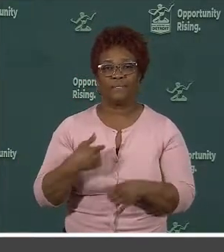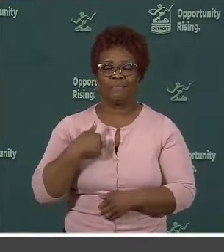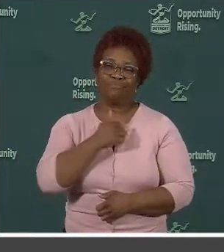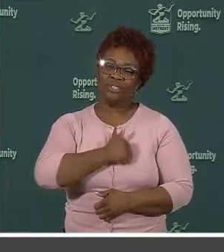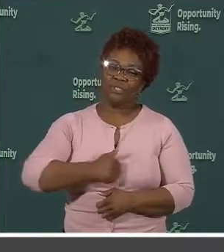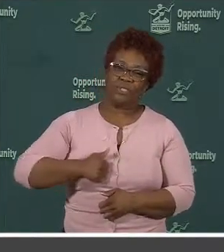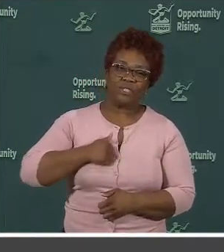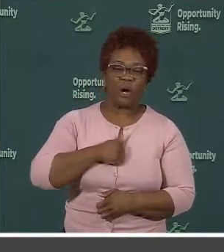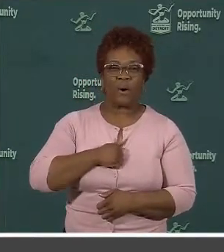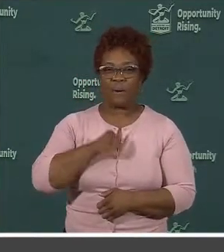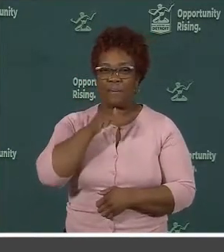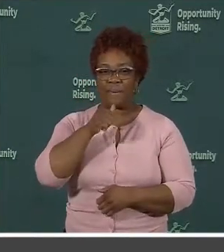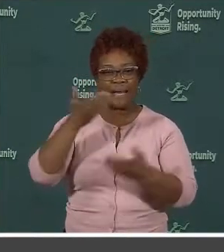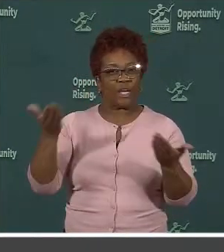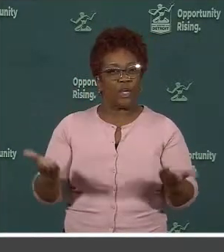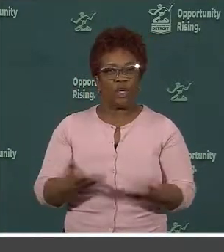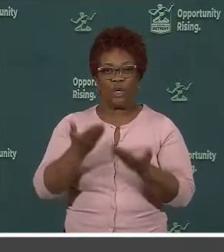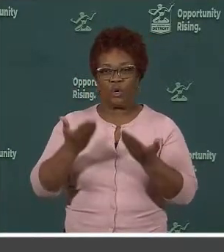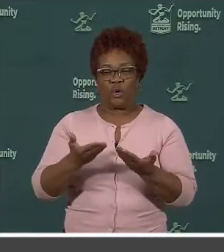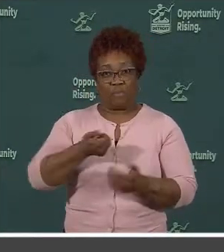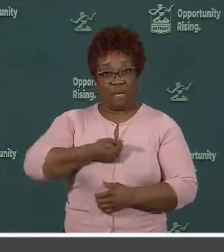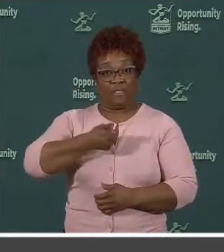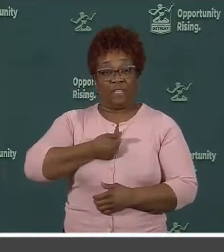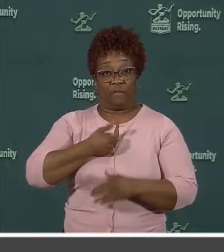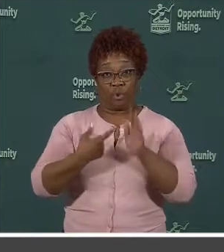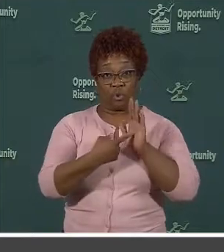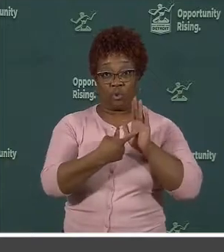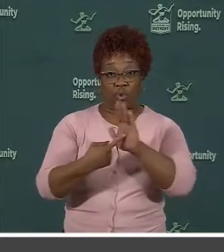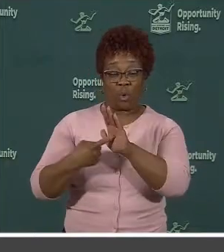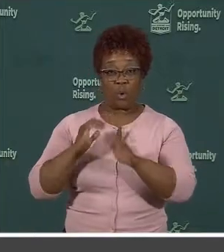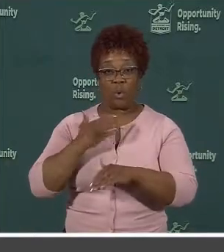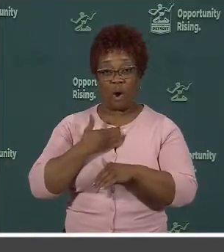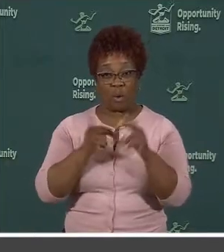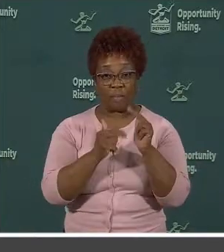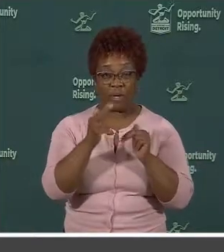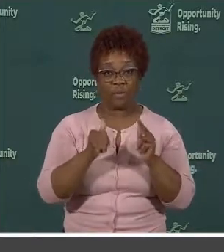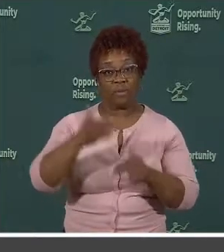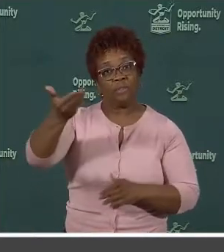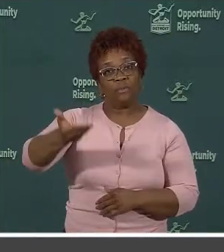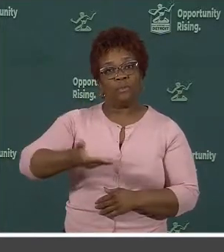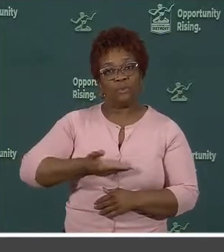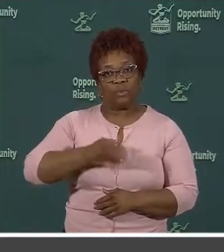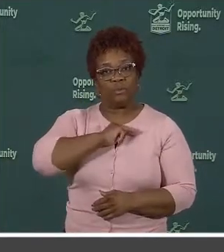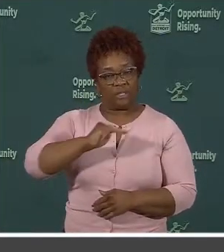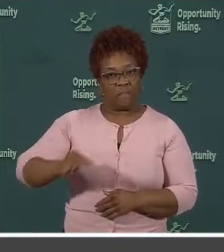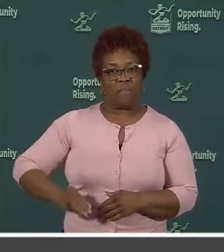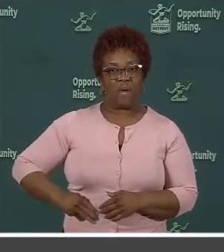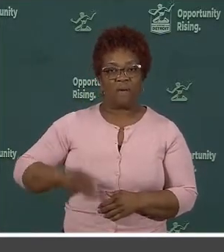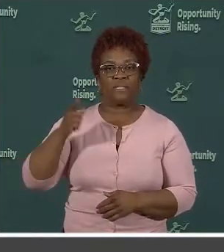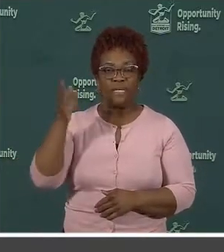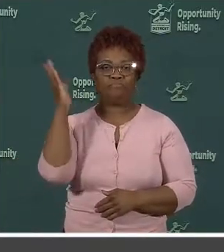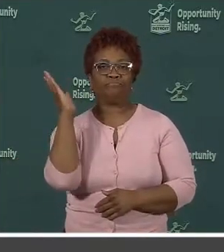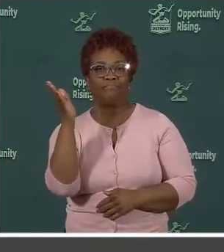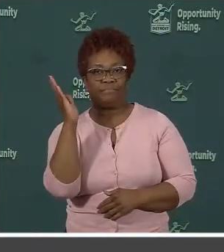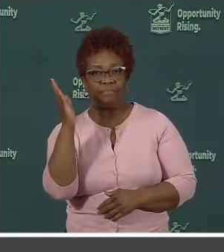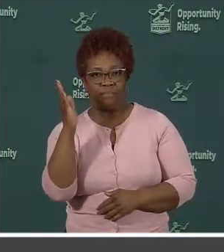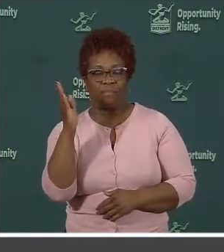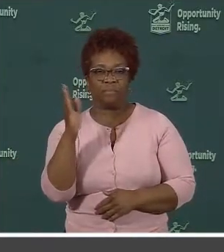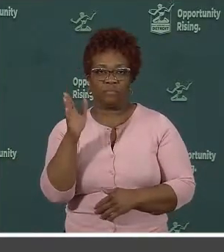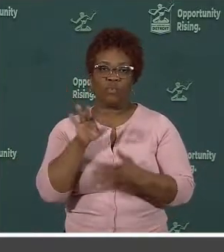PERSON TO SHOW YOU OUR FACILITY AND INTRODUCE MAYOR DUGGAN AS HE DELIVERS THE STATE OF THE CITY ADDRESS >> ALL OF US AT